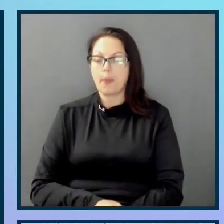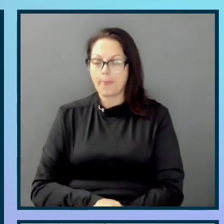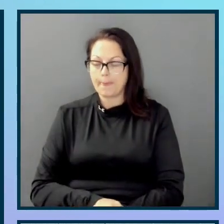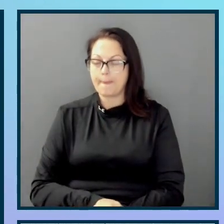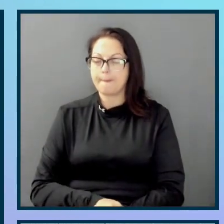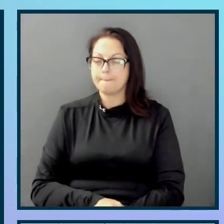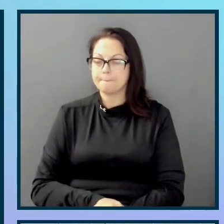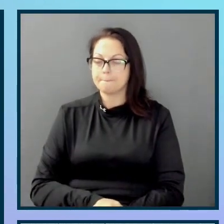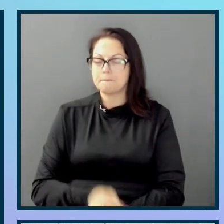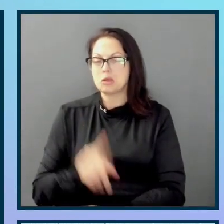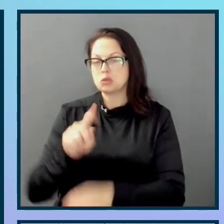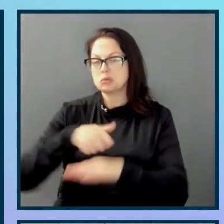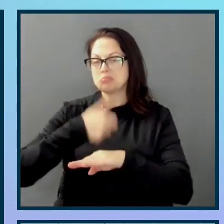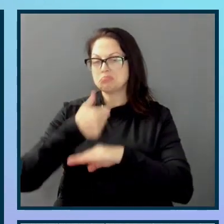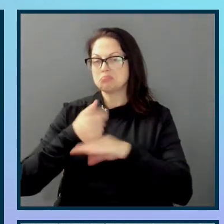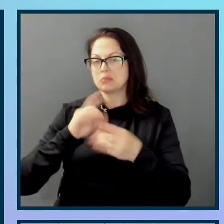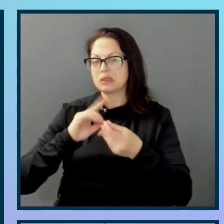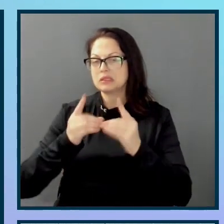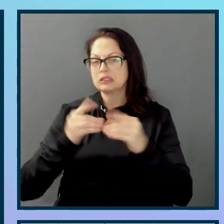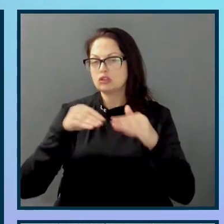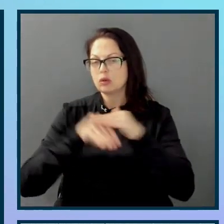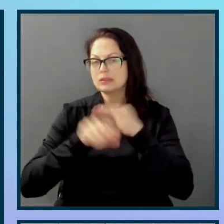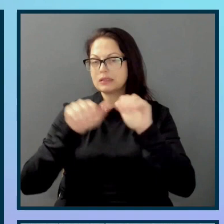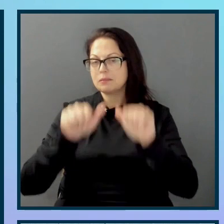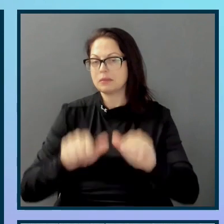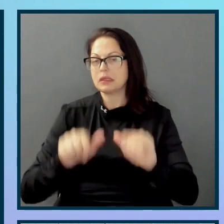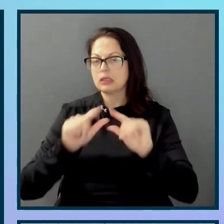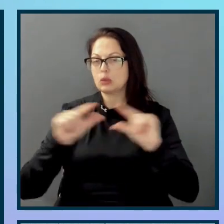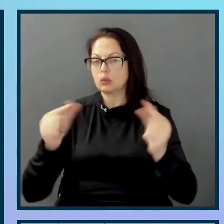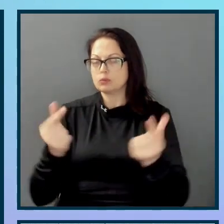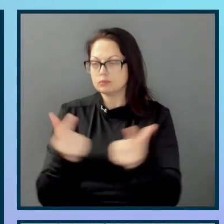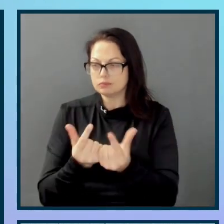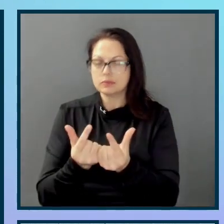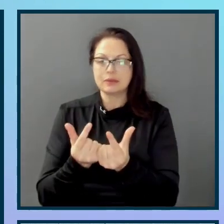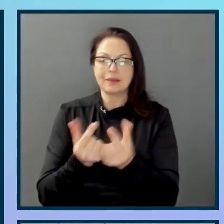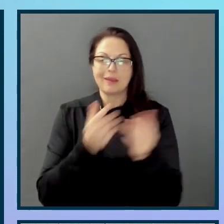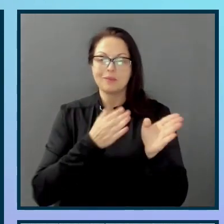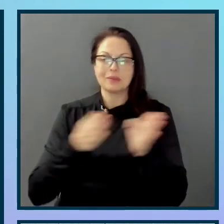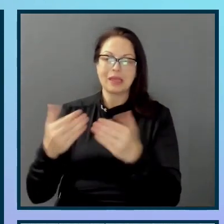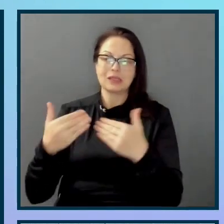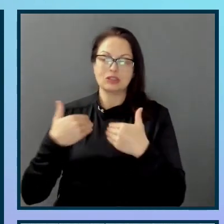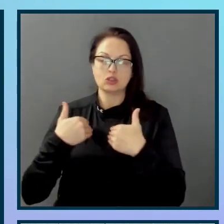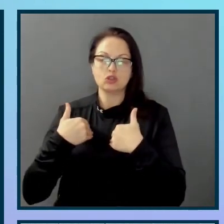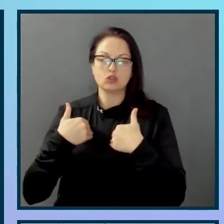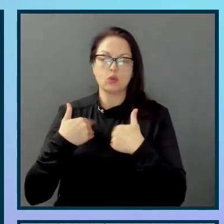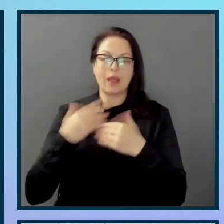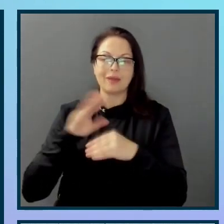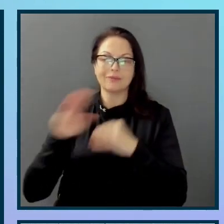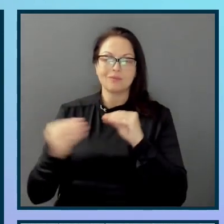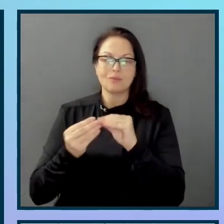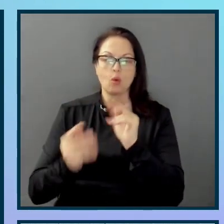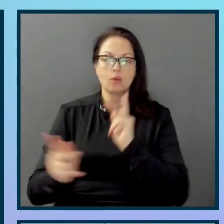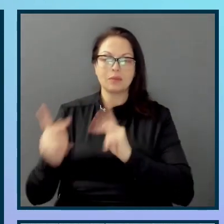that meet regularly, and plan ways to get more folks in the company involved. They can do things like publishing a newsletter